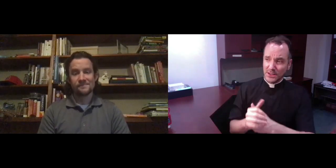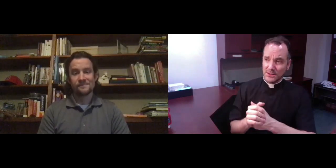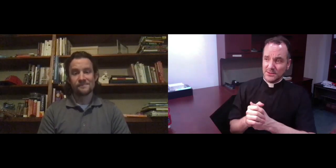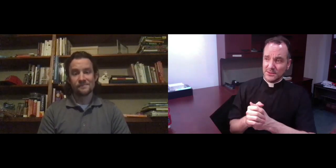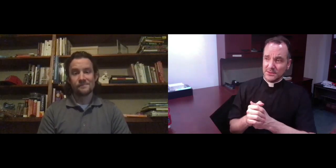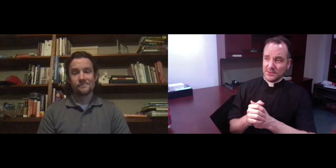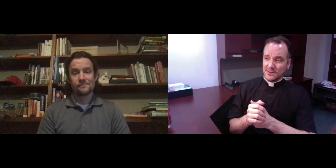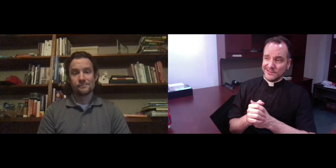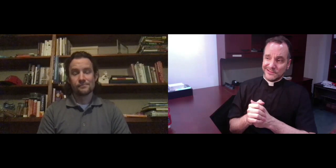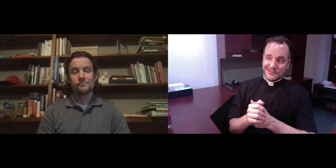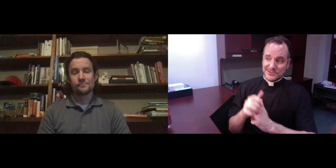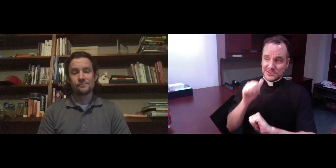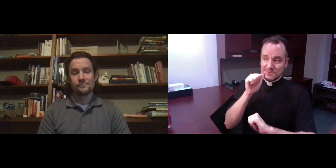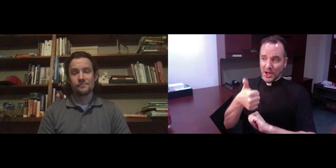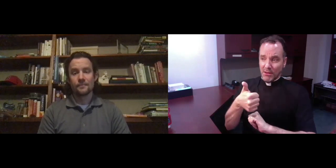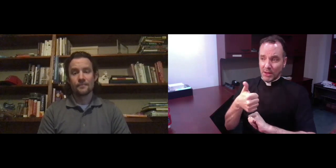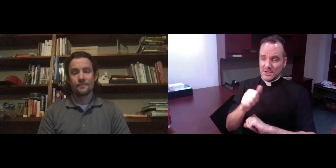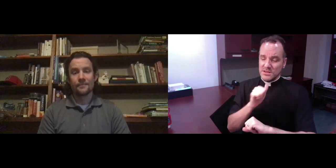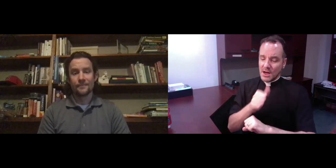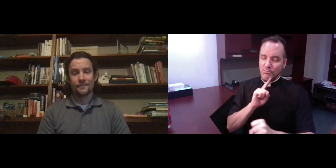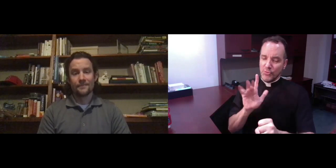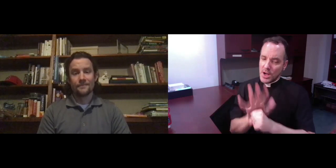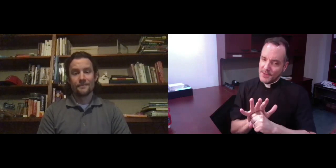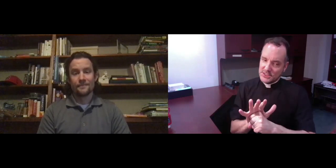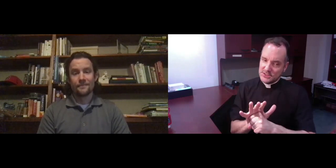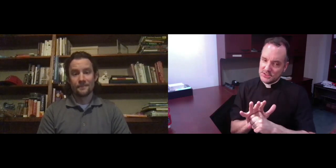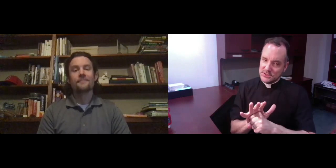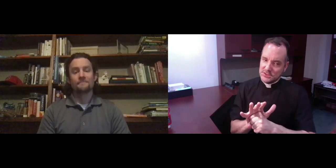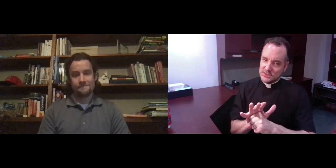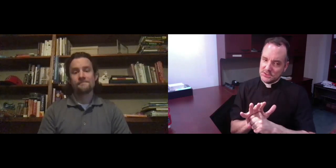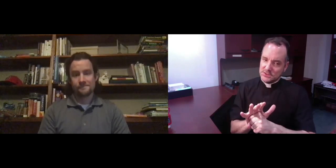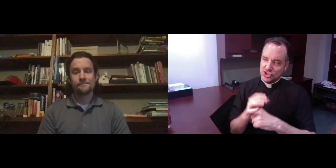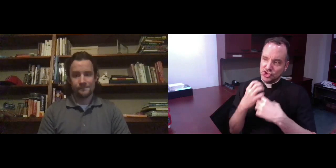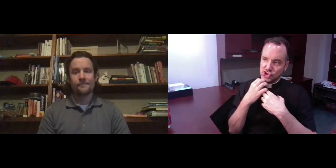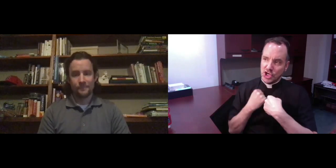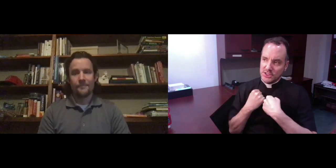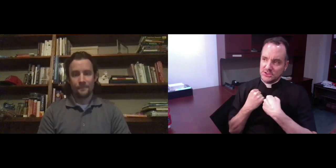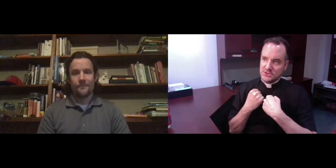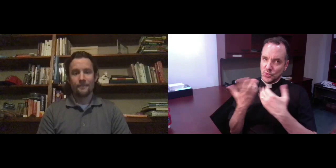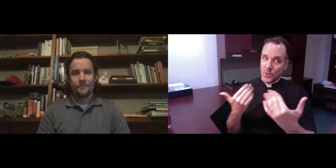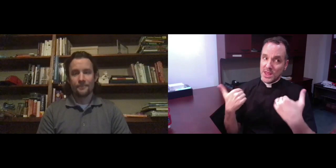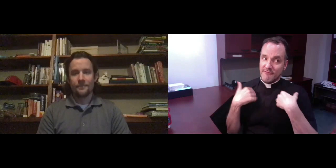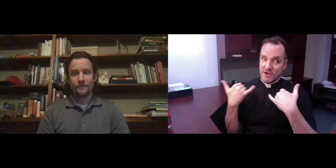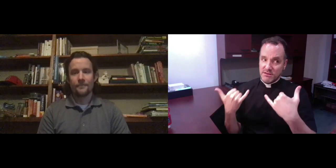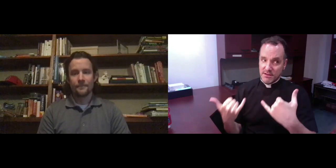and that experience really taught me that tomorrow is not promised.